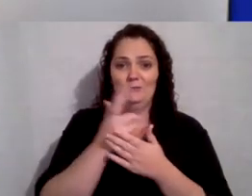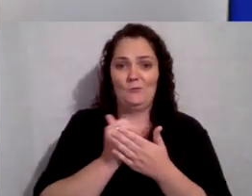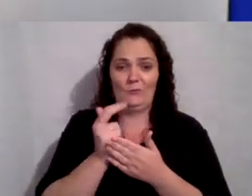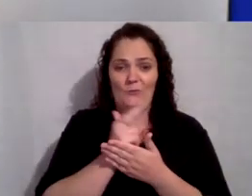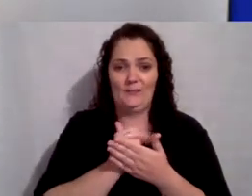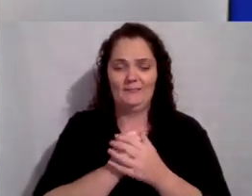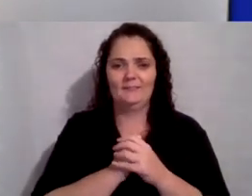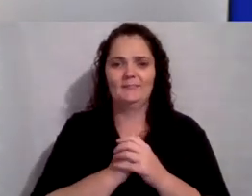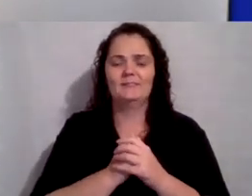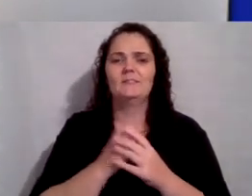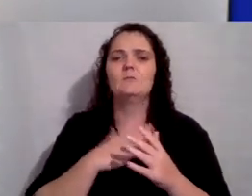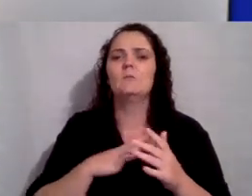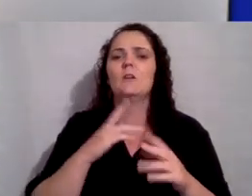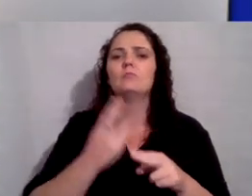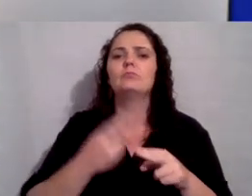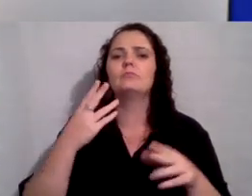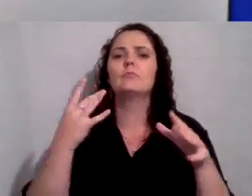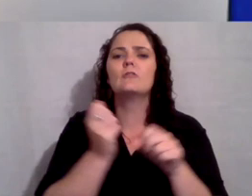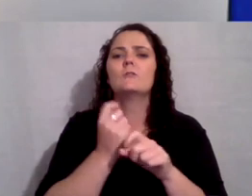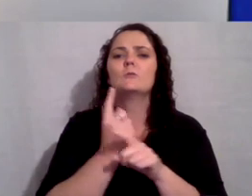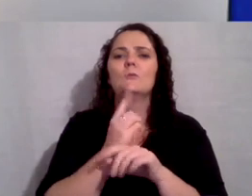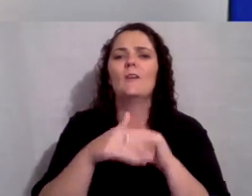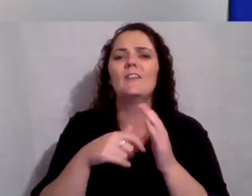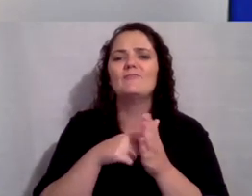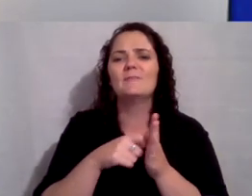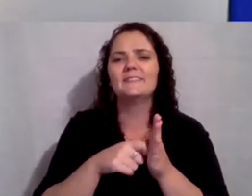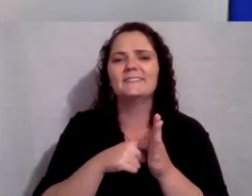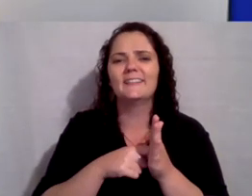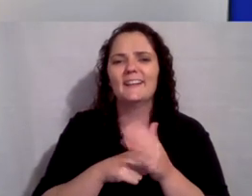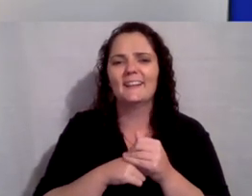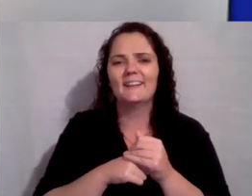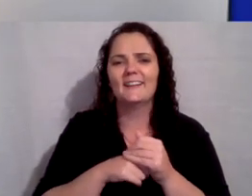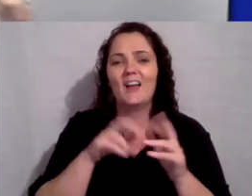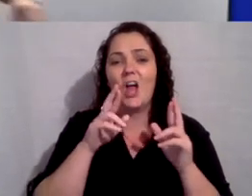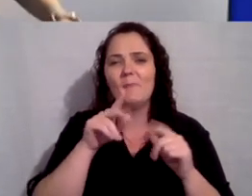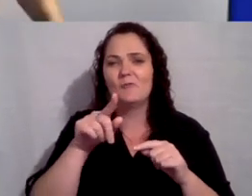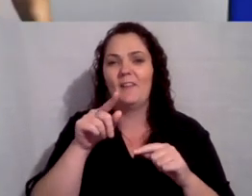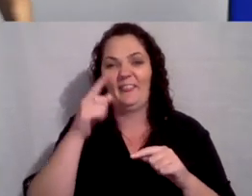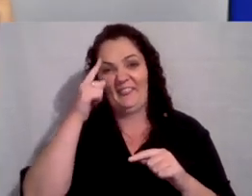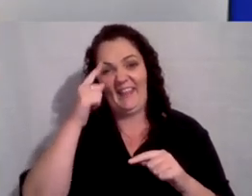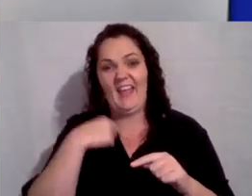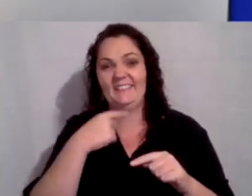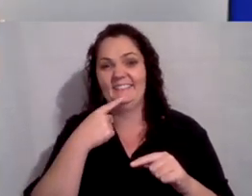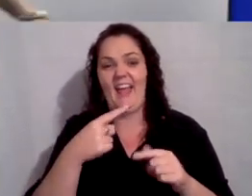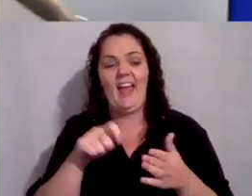I want to talk just really briefly about erasers and if all y'all are sitting there at home hoping I’m going to refer to them as rubbers, you're out of luck.